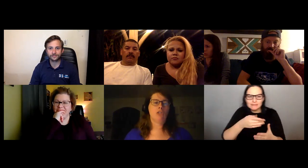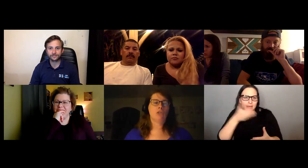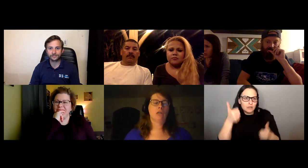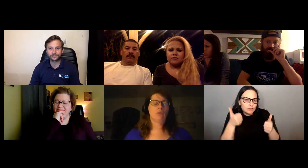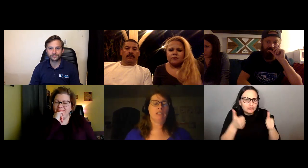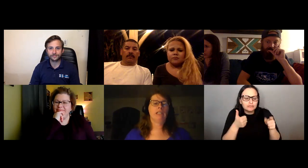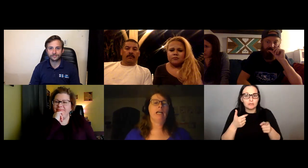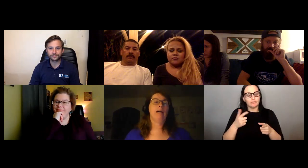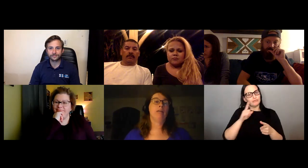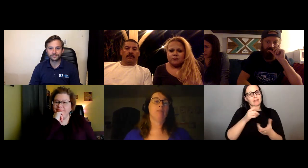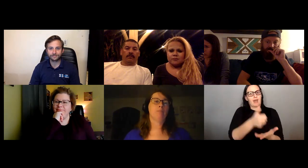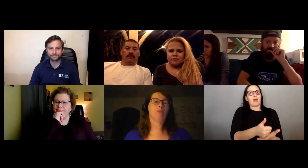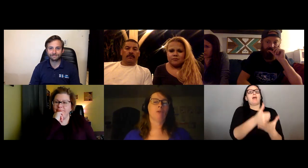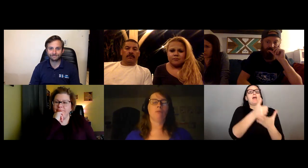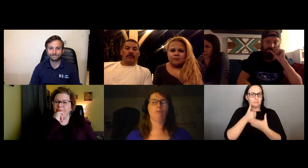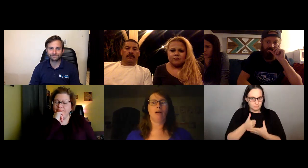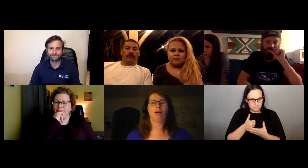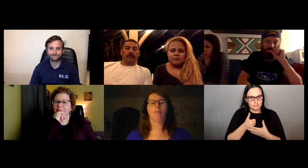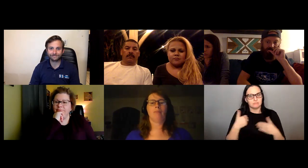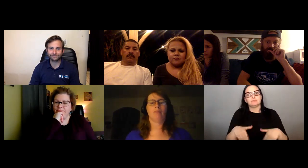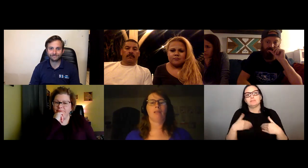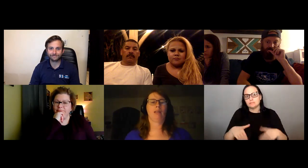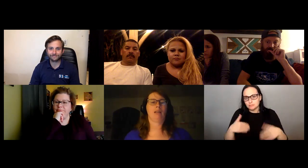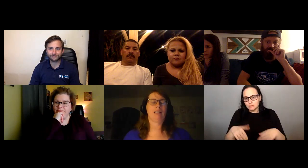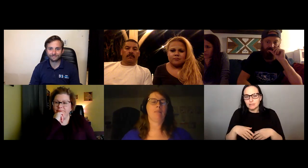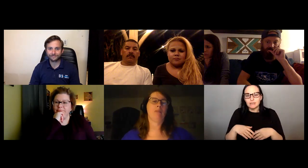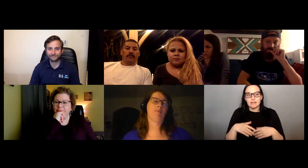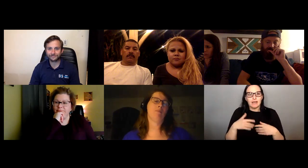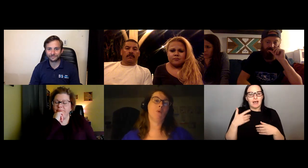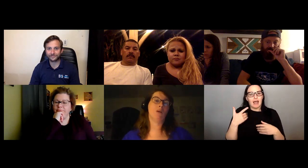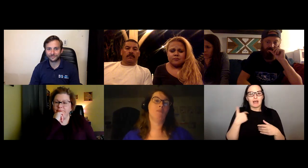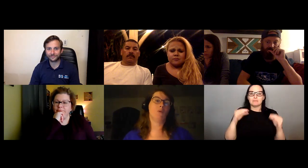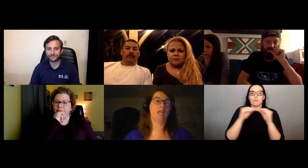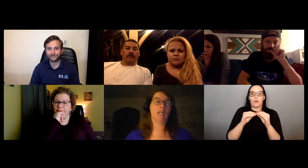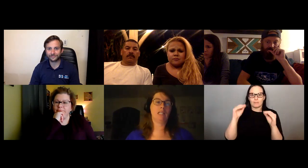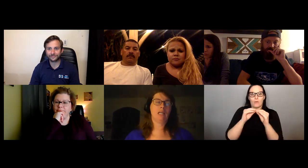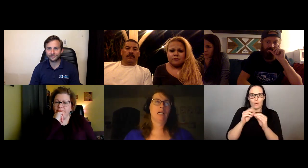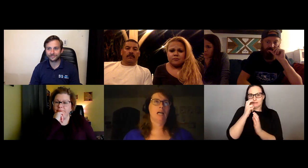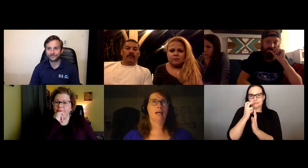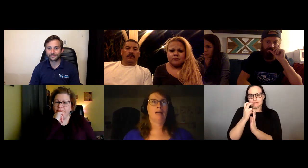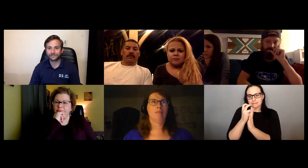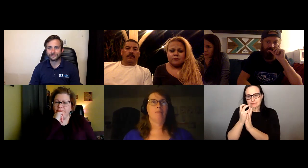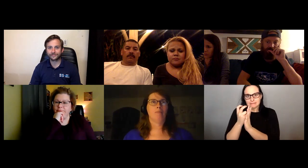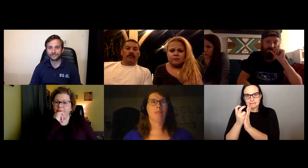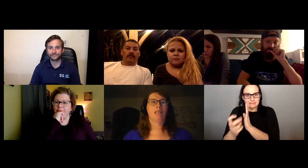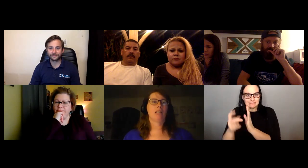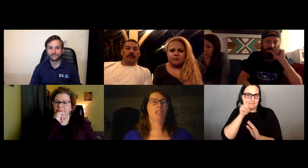that really helped um get me